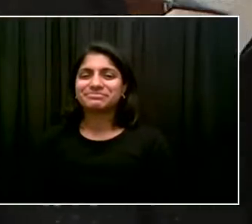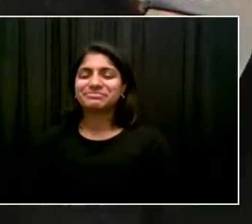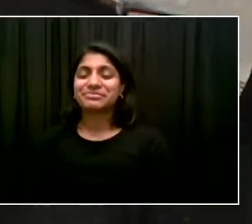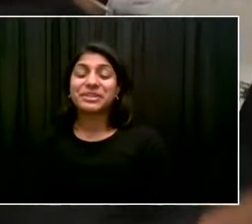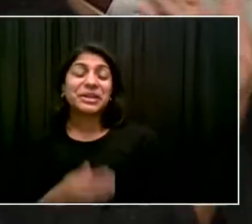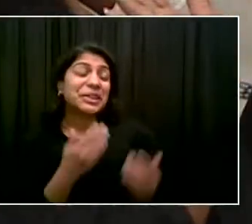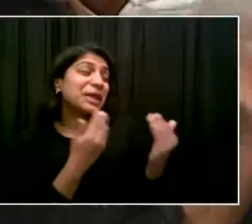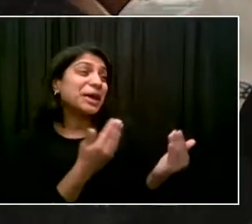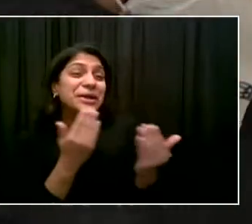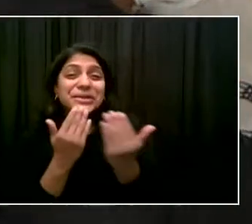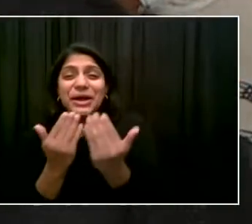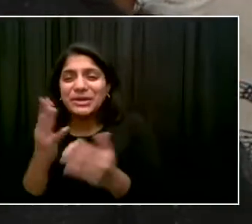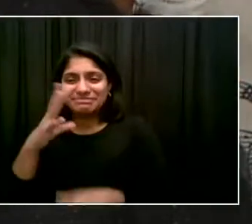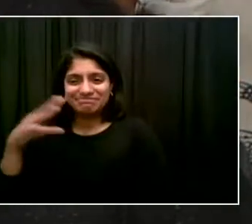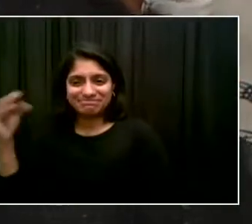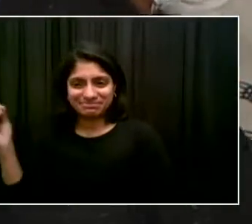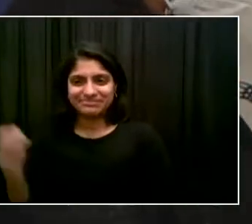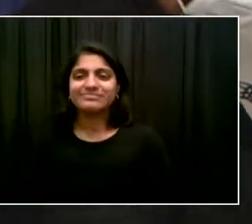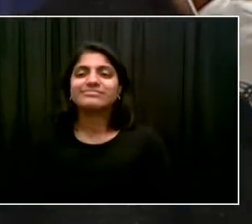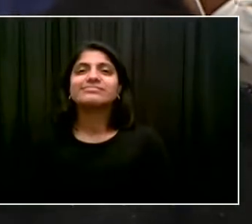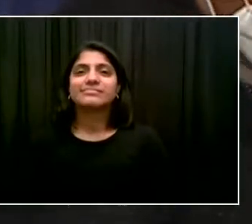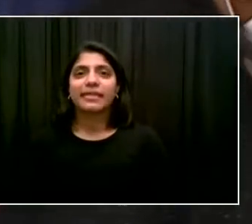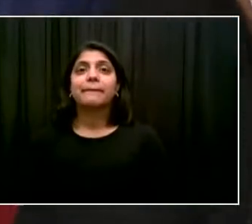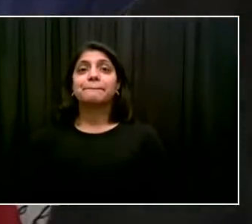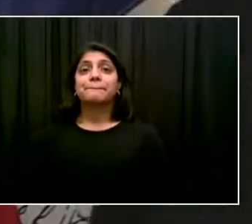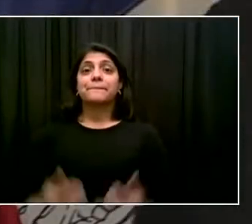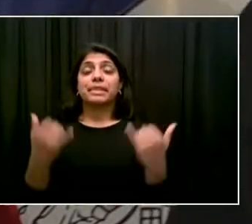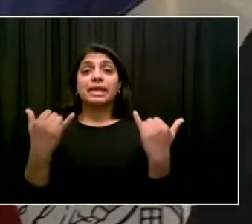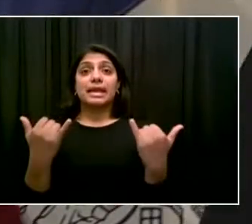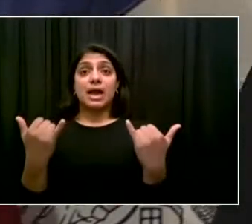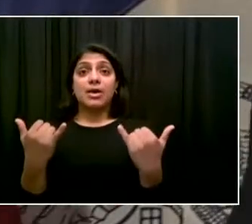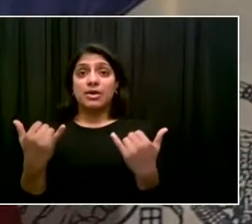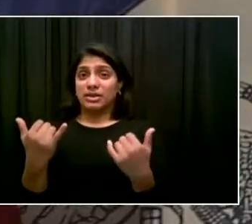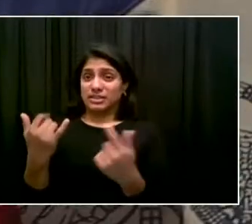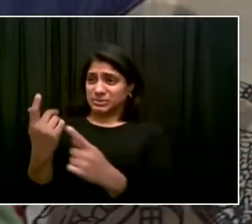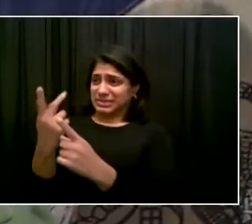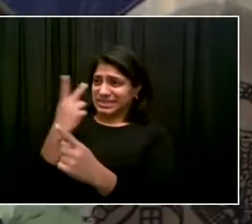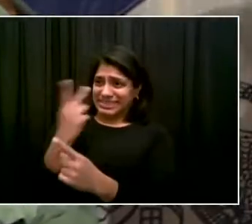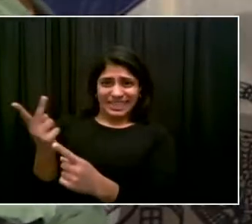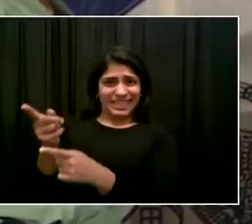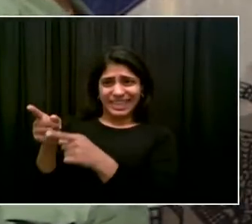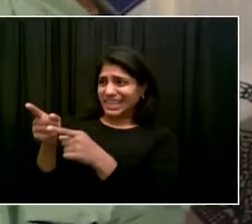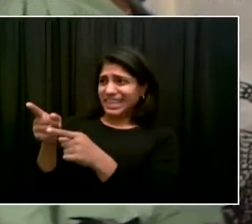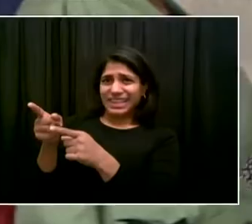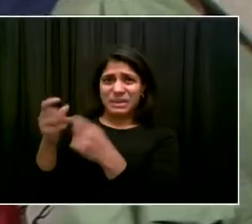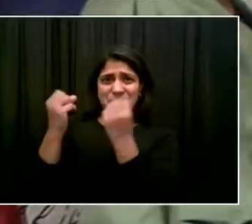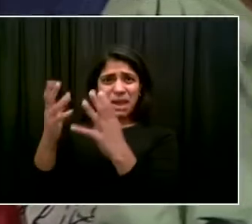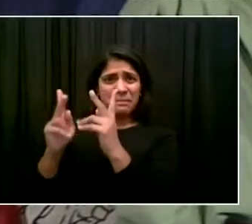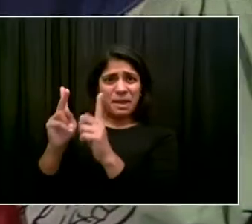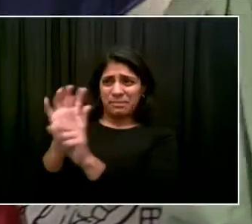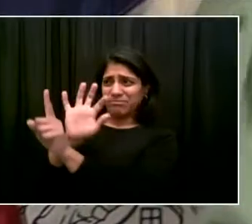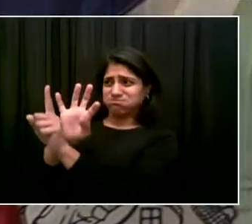HONOR LET'S GIVE HAZL EAOTNHER ROUND OF APPLAUSE. THANK YOU EVERYONE. HER FAN CLUB CAME WITH HER.